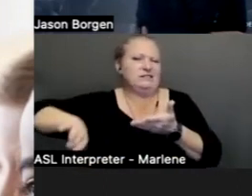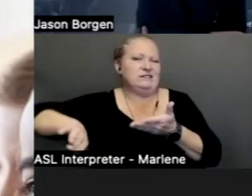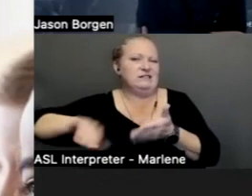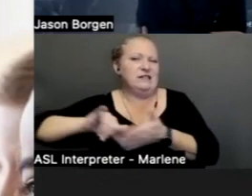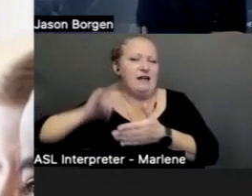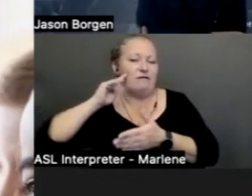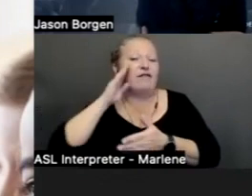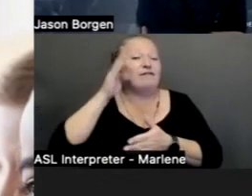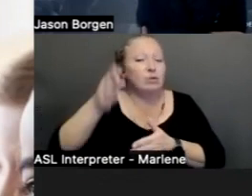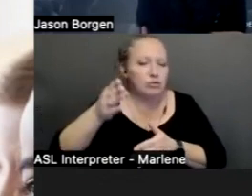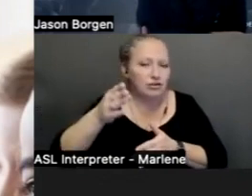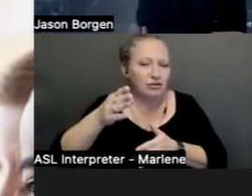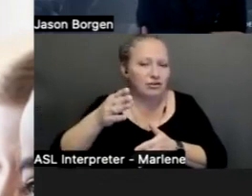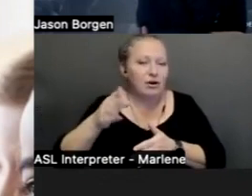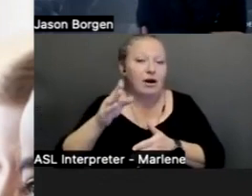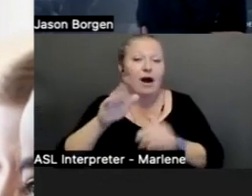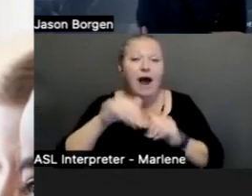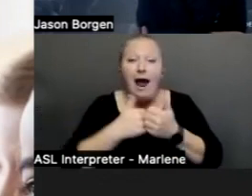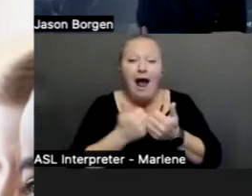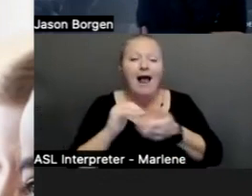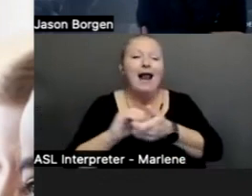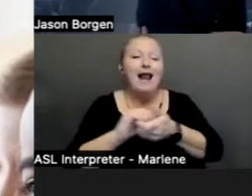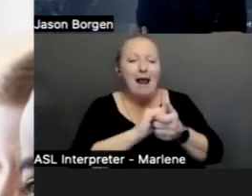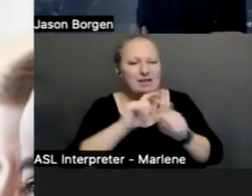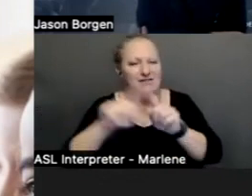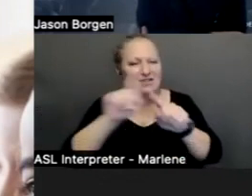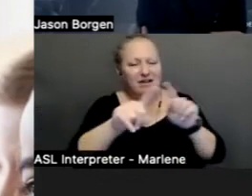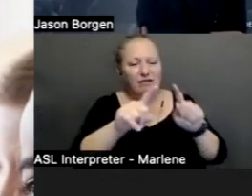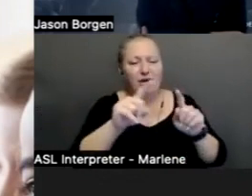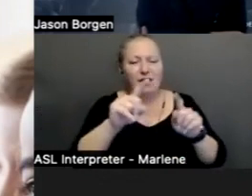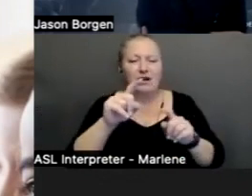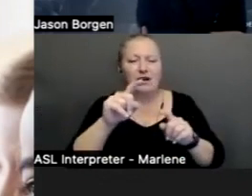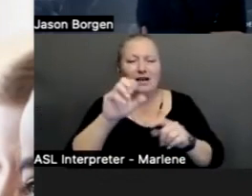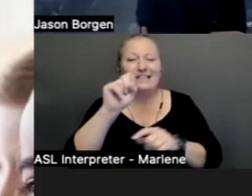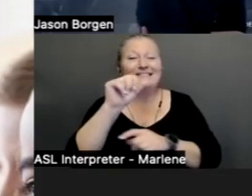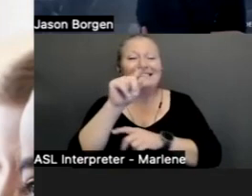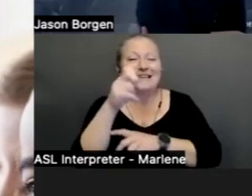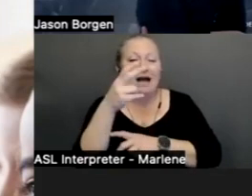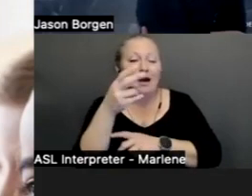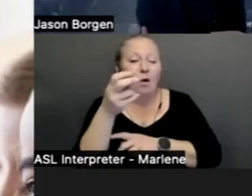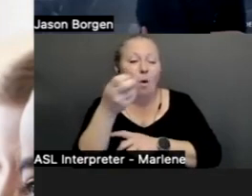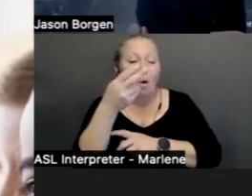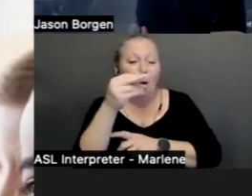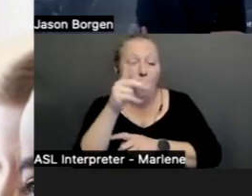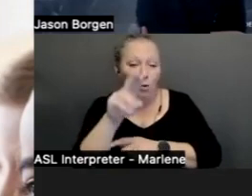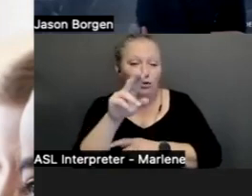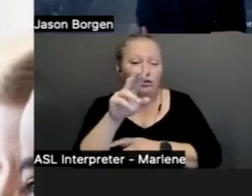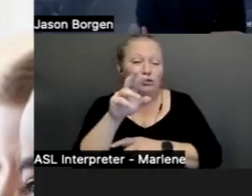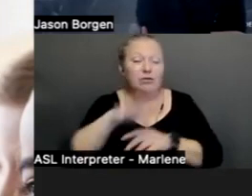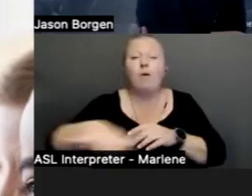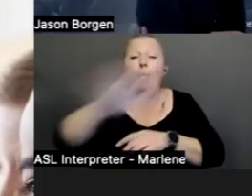by collaborating with different stakeholders across the county, we've kind of came together and